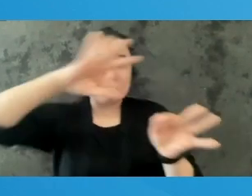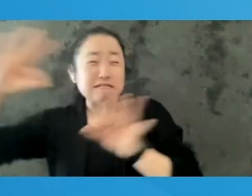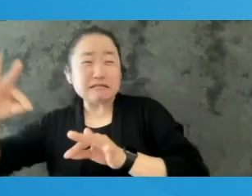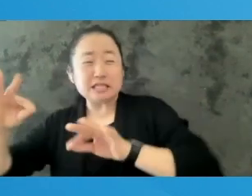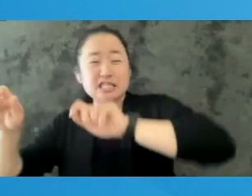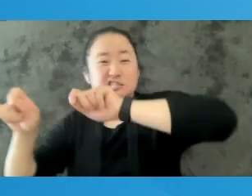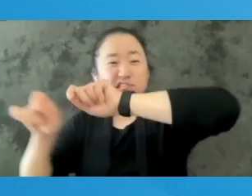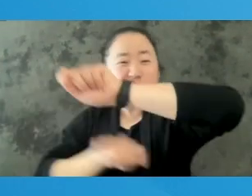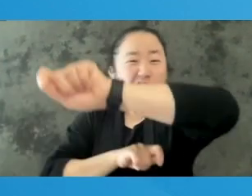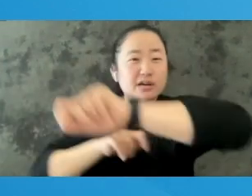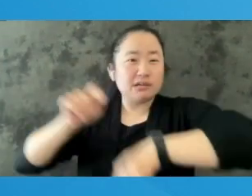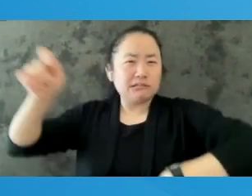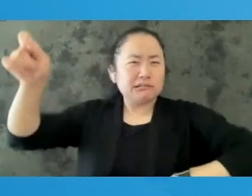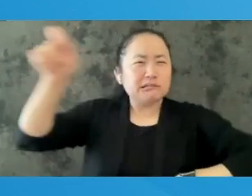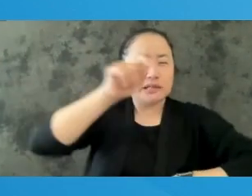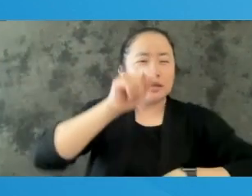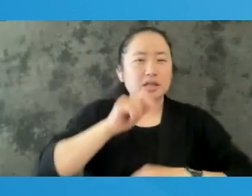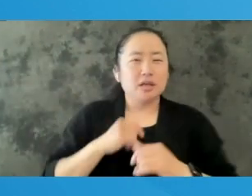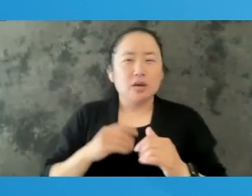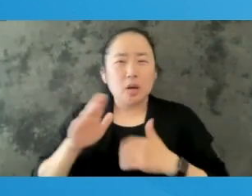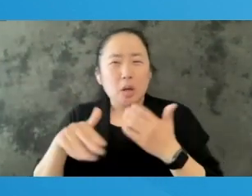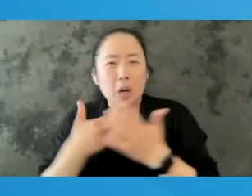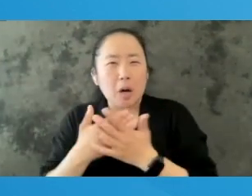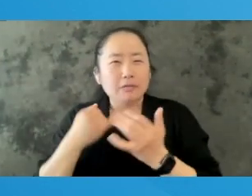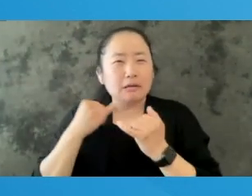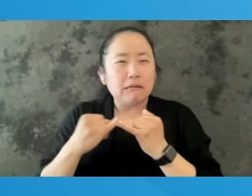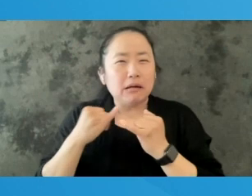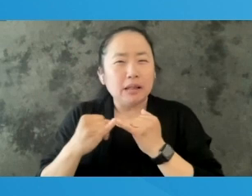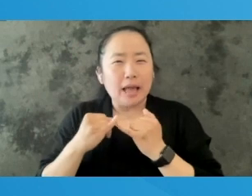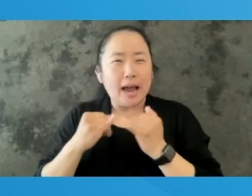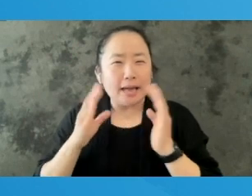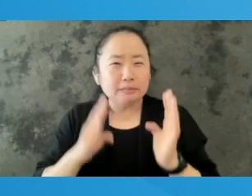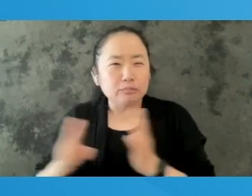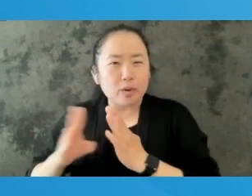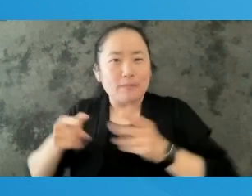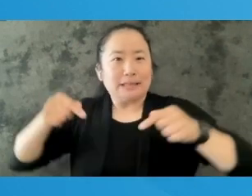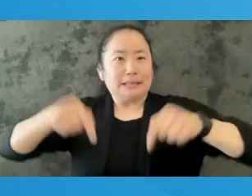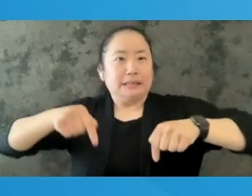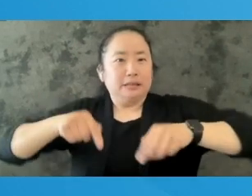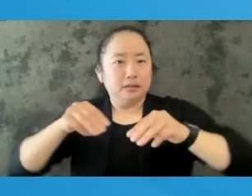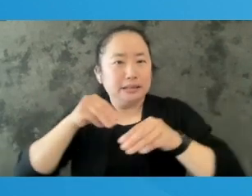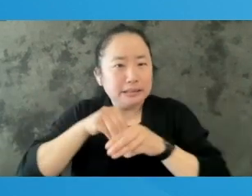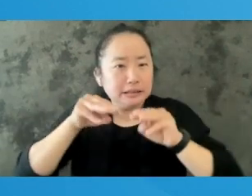the final preparations right in our space.